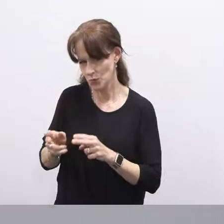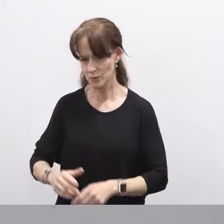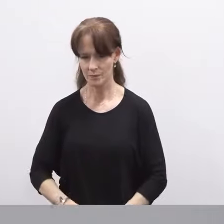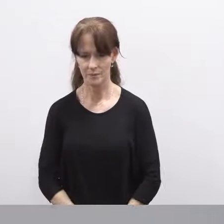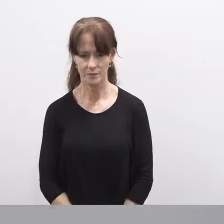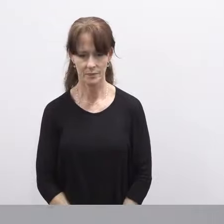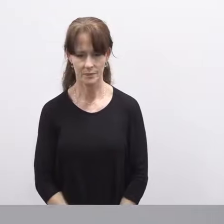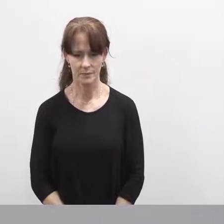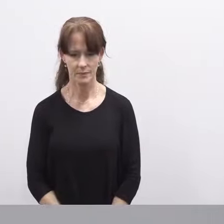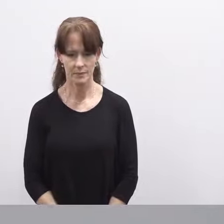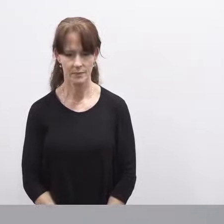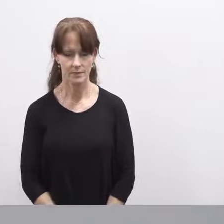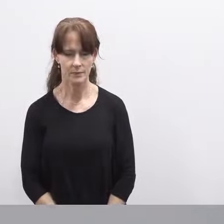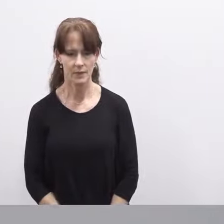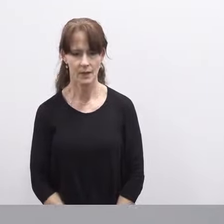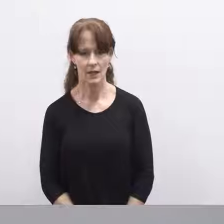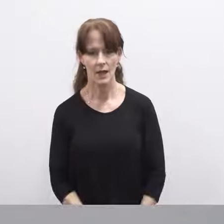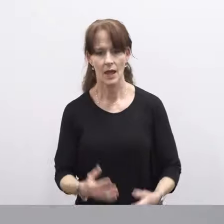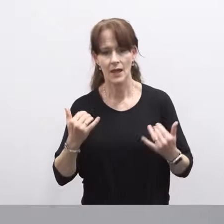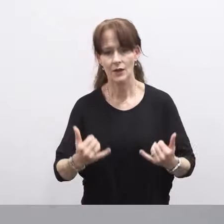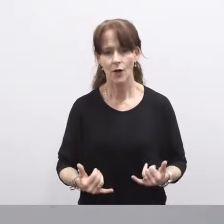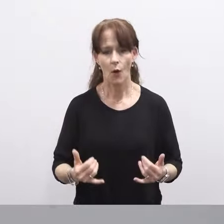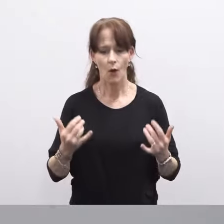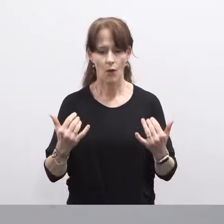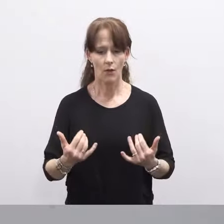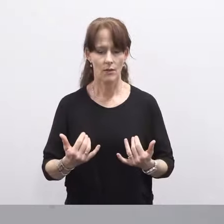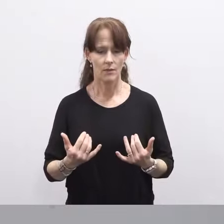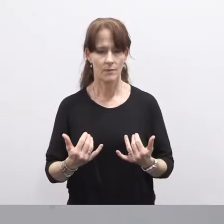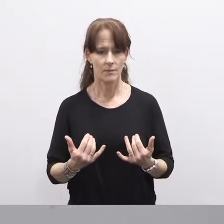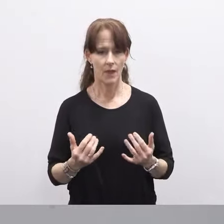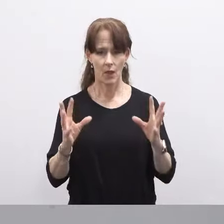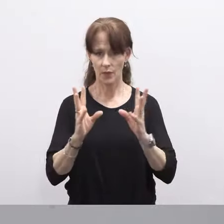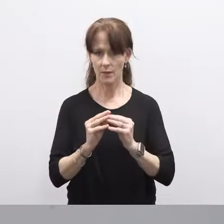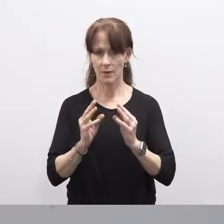So now call this meeting to order.